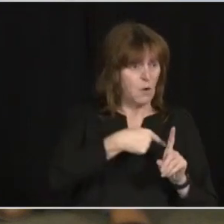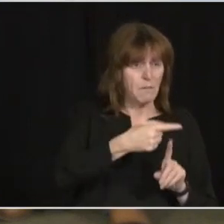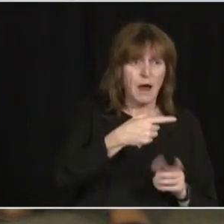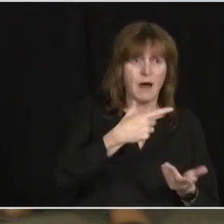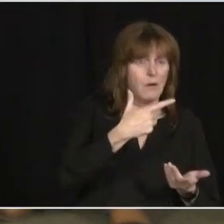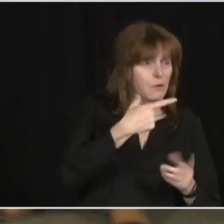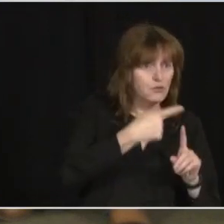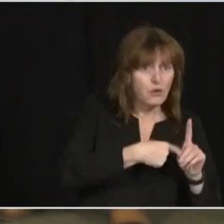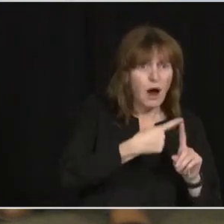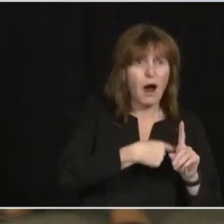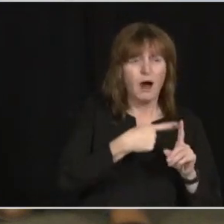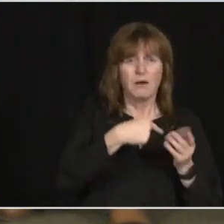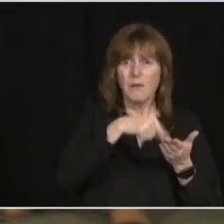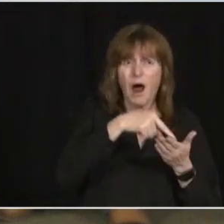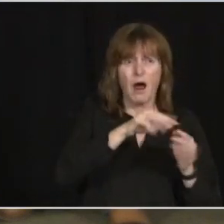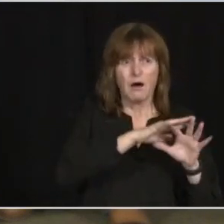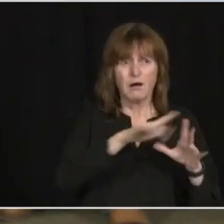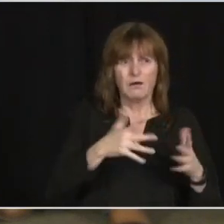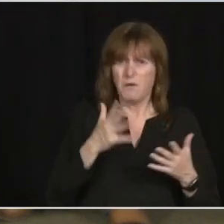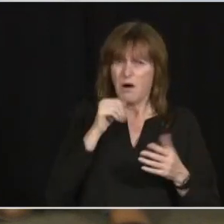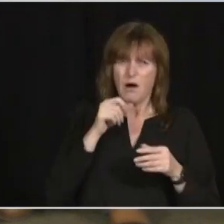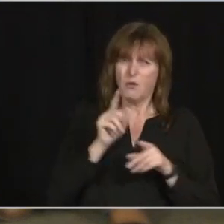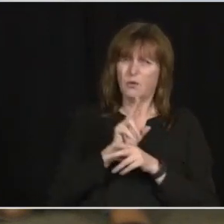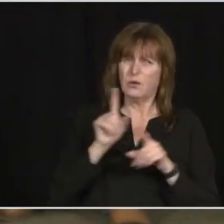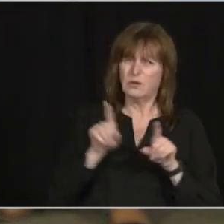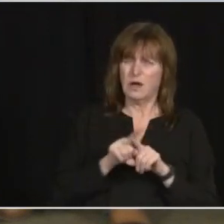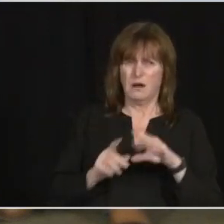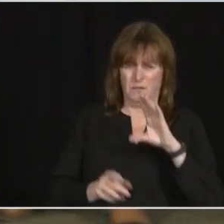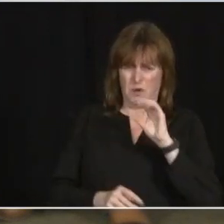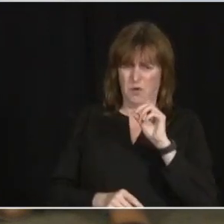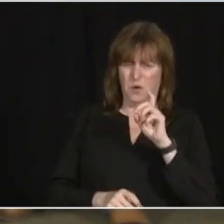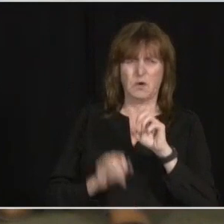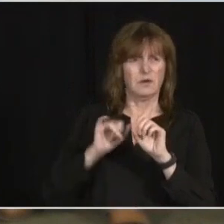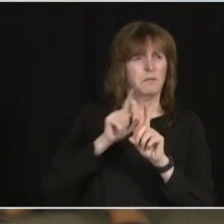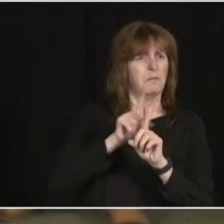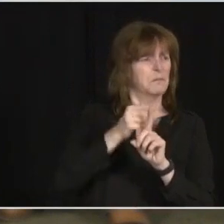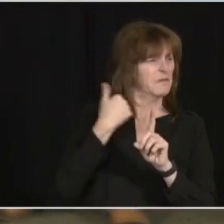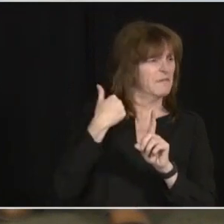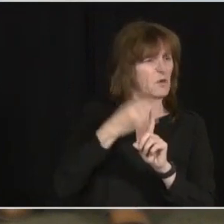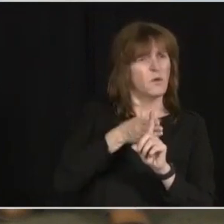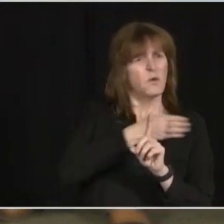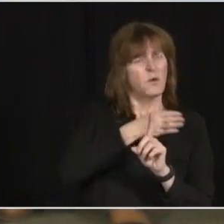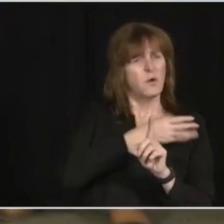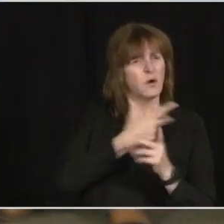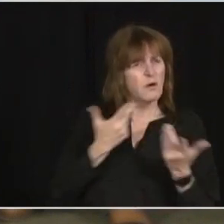Will you allow them to use the pre-pandemic billing codes? We have been